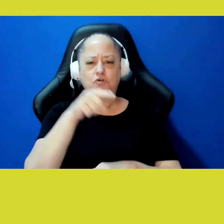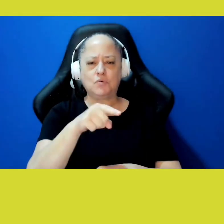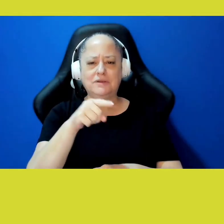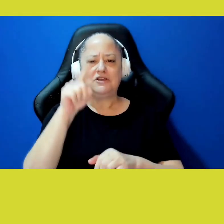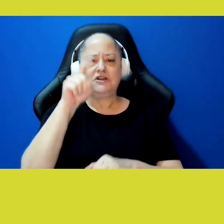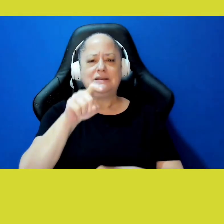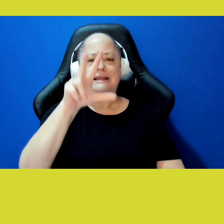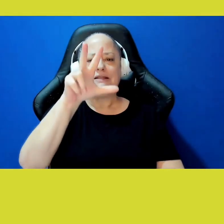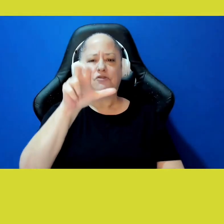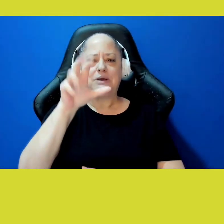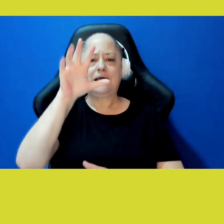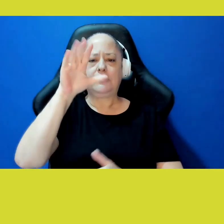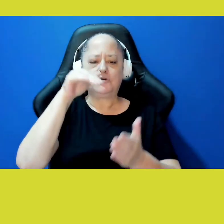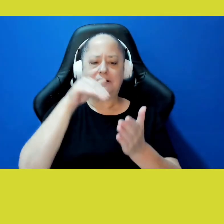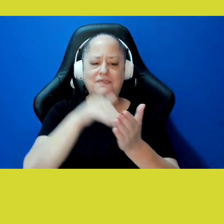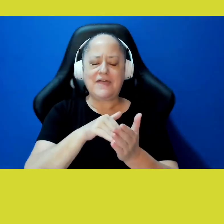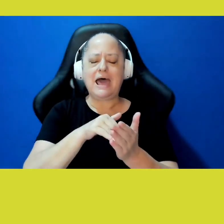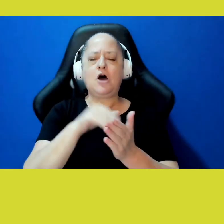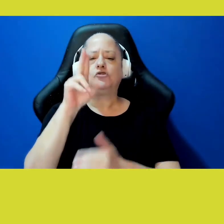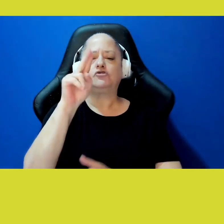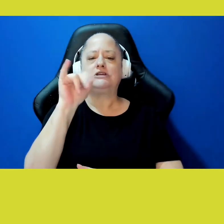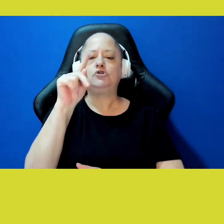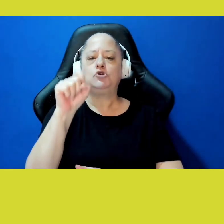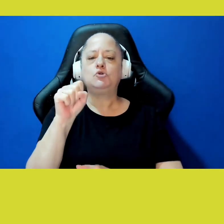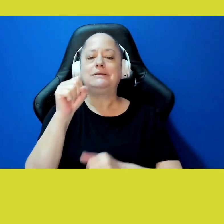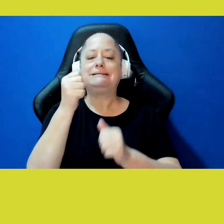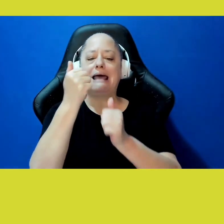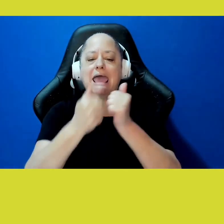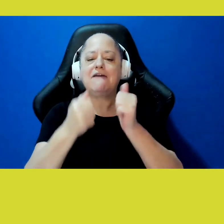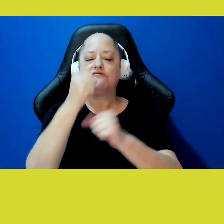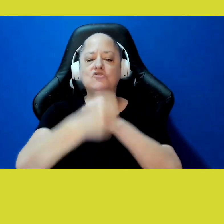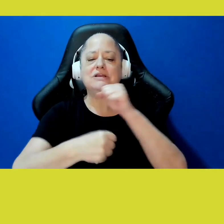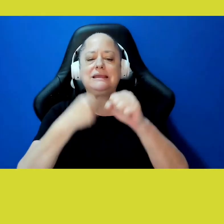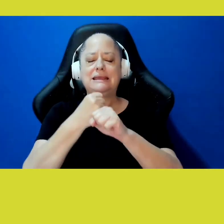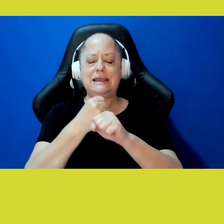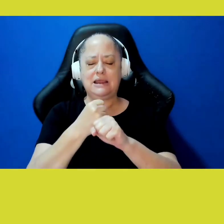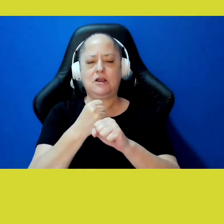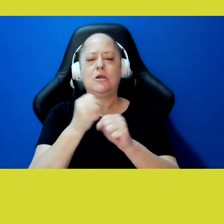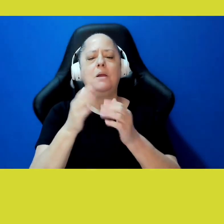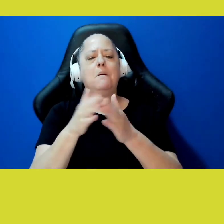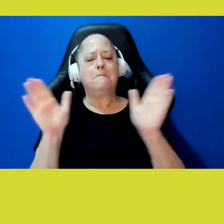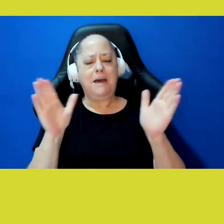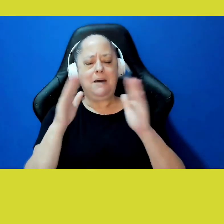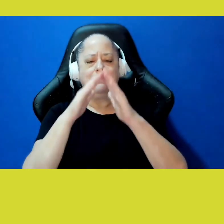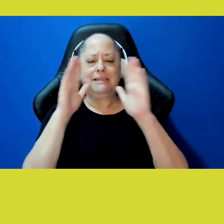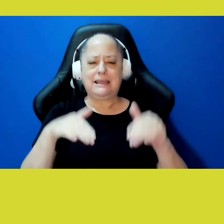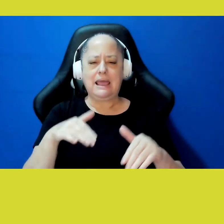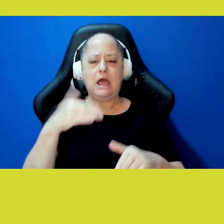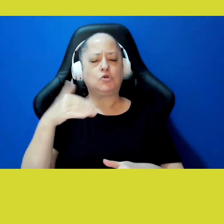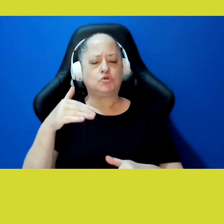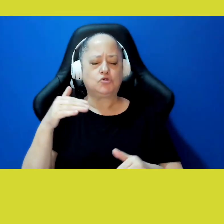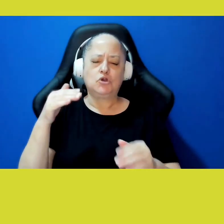,000 units a year, every year, as public housing. There's a tremendous housing shortage. So yes, of